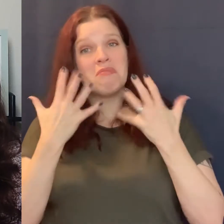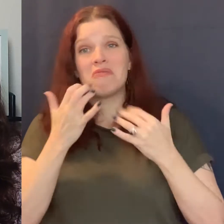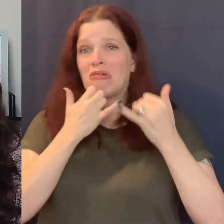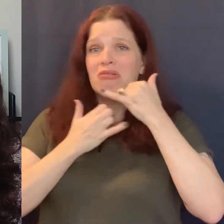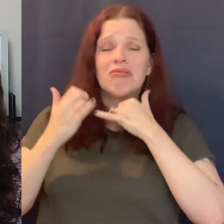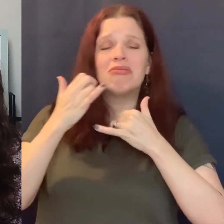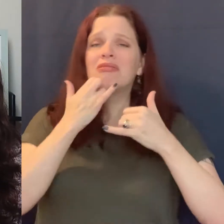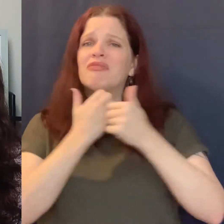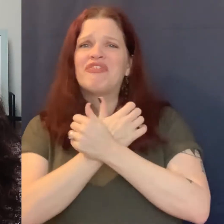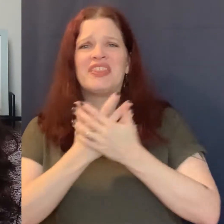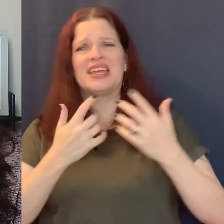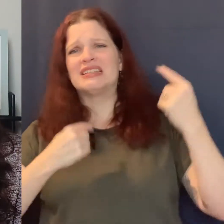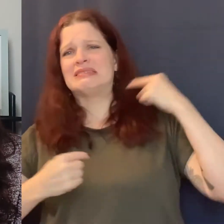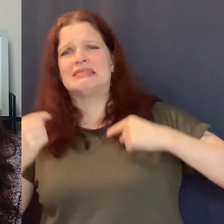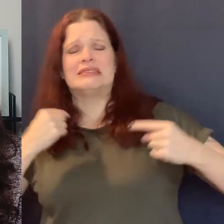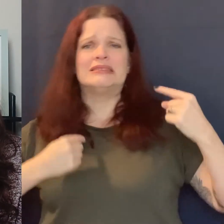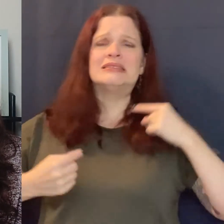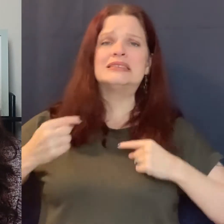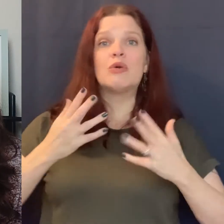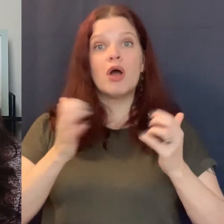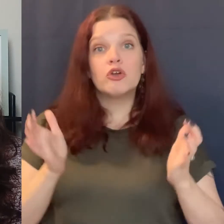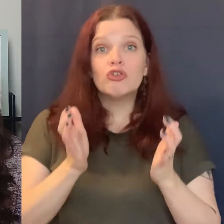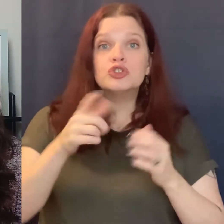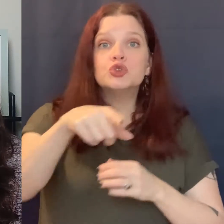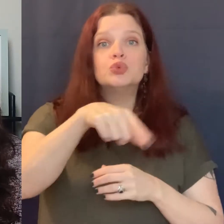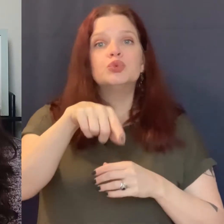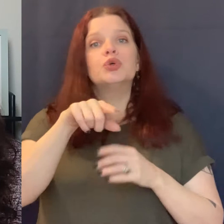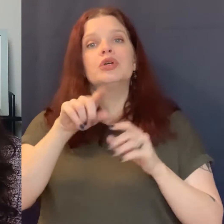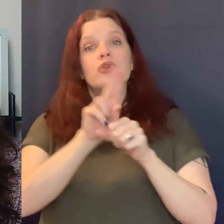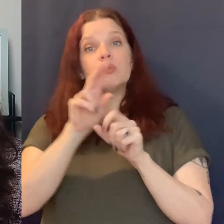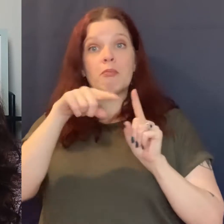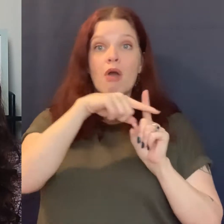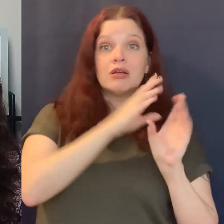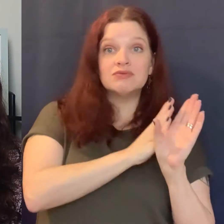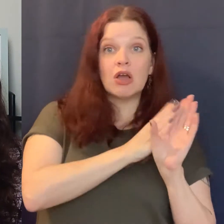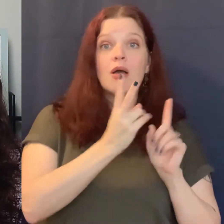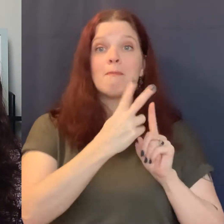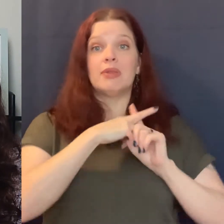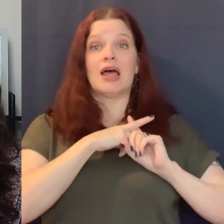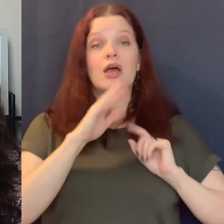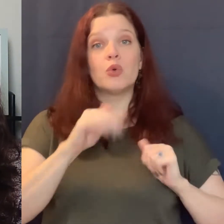are going wrong and things that happen to us every day. I want to encourage you to use positive psychology in your life, and